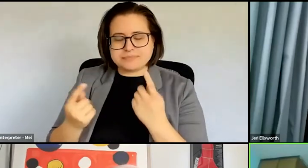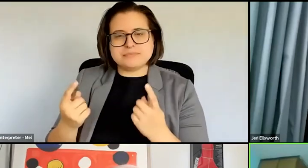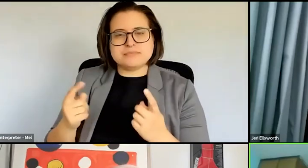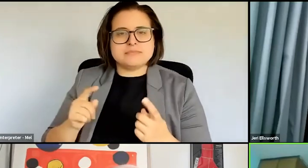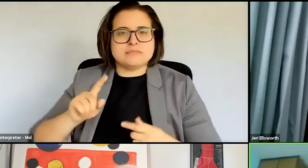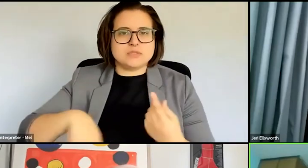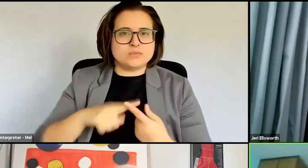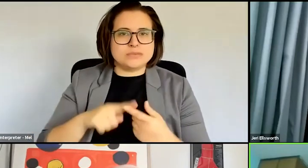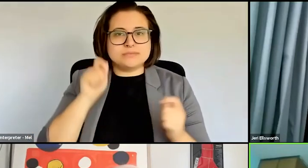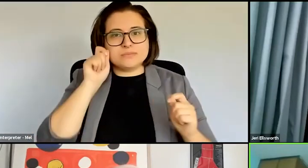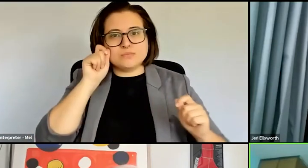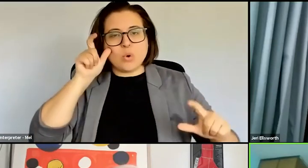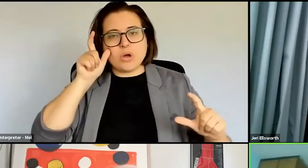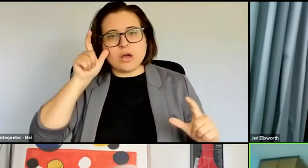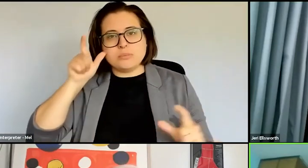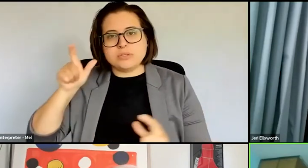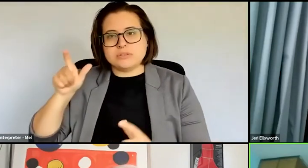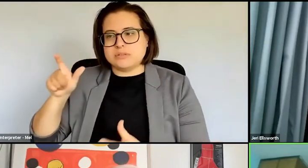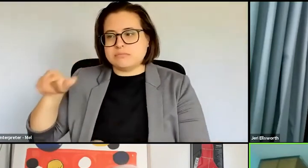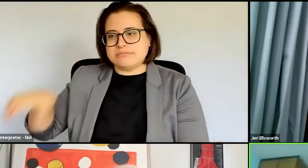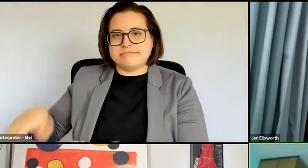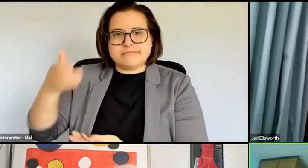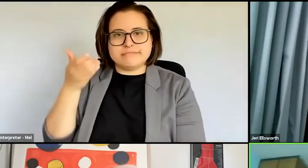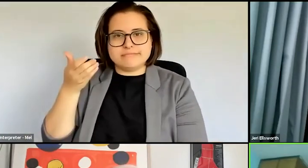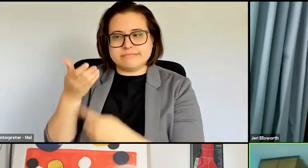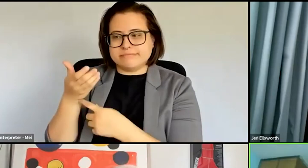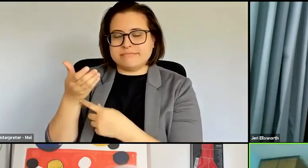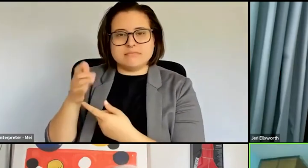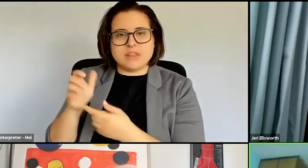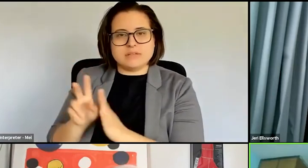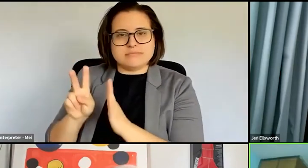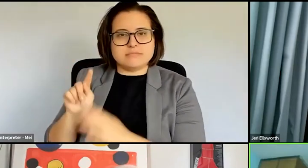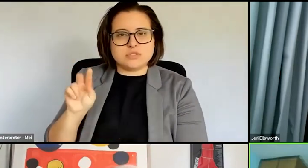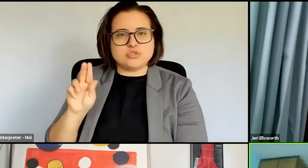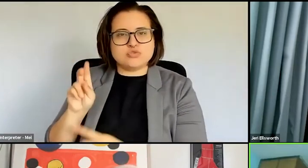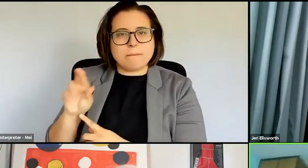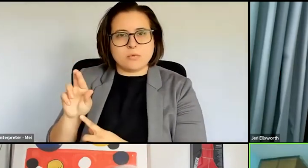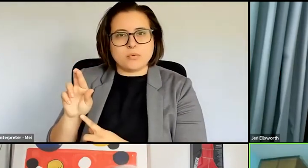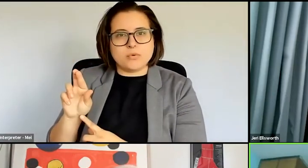and within 95 percent accuracy we could use the phone to tell whether they'd slept well in the